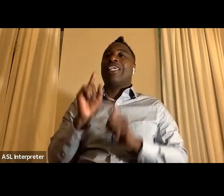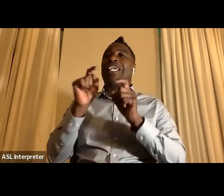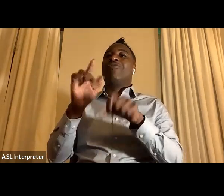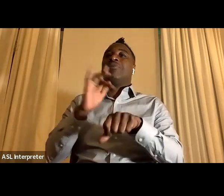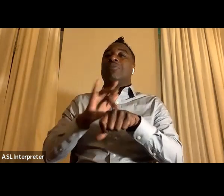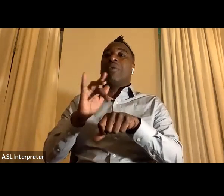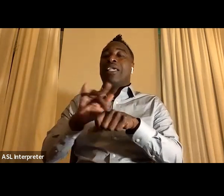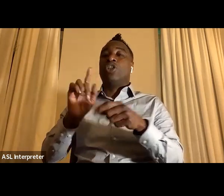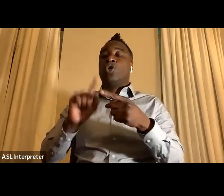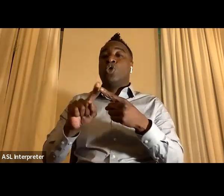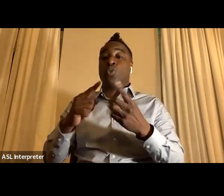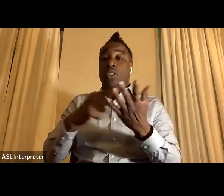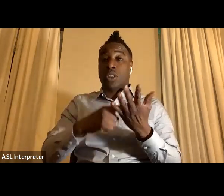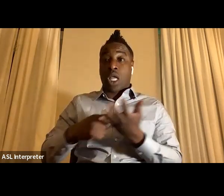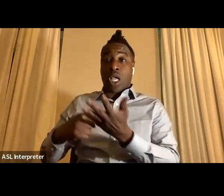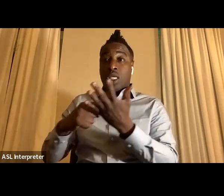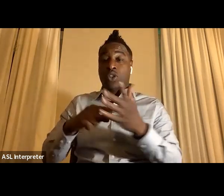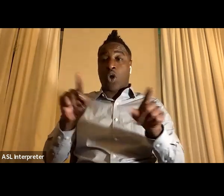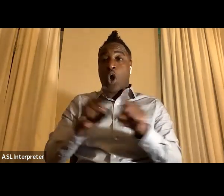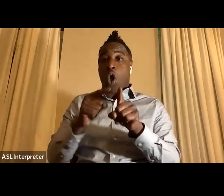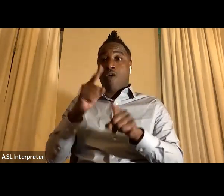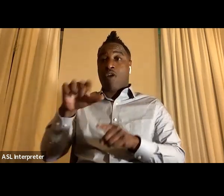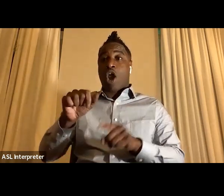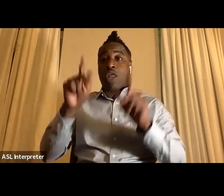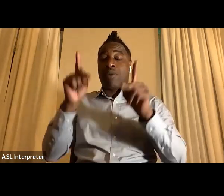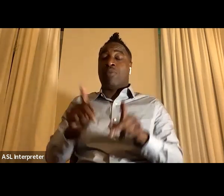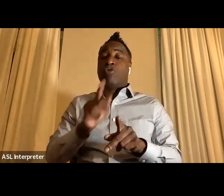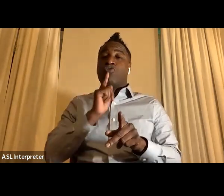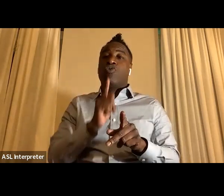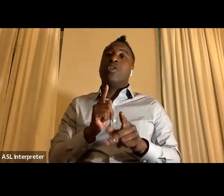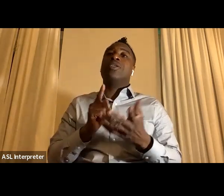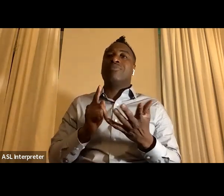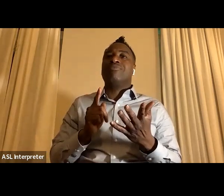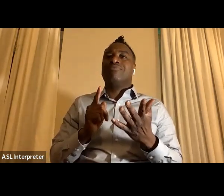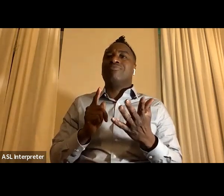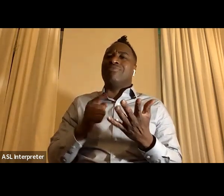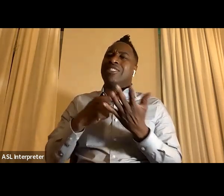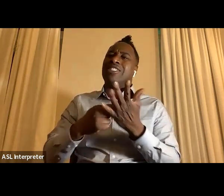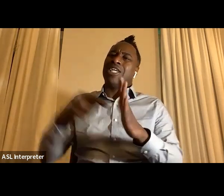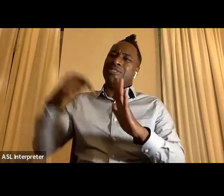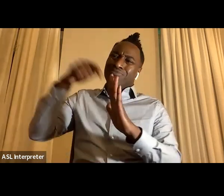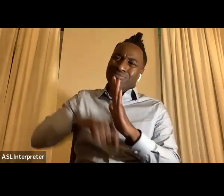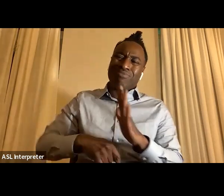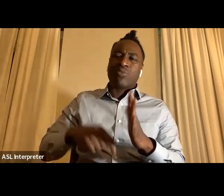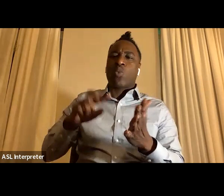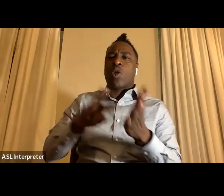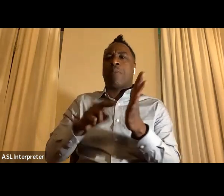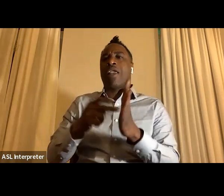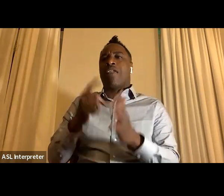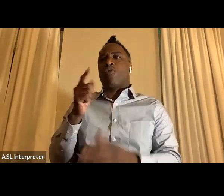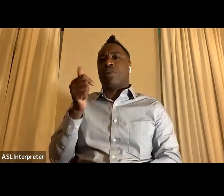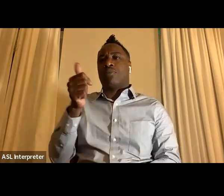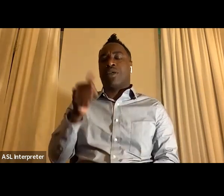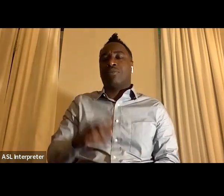but also for others to just dive deeper into what that means for themselves. I chose the four artists because,